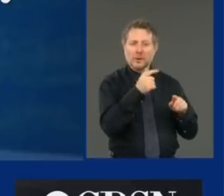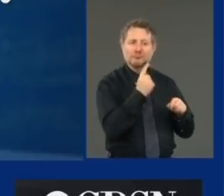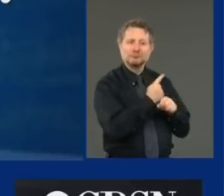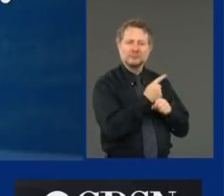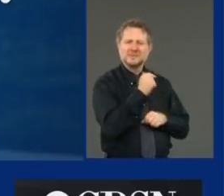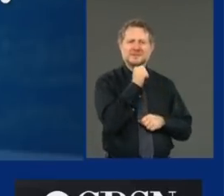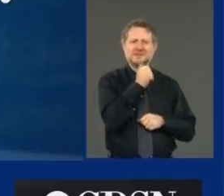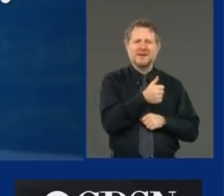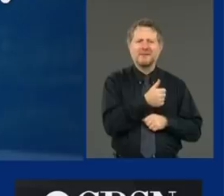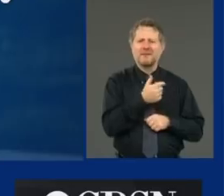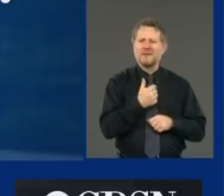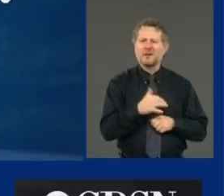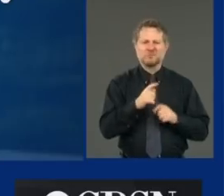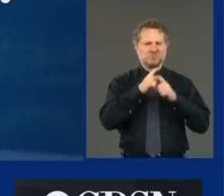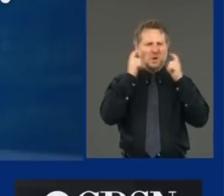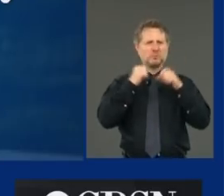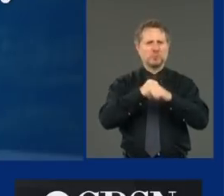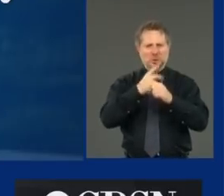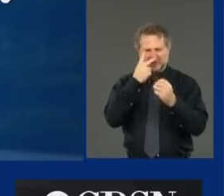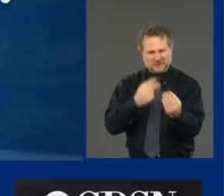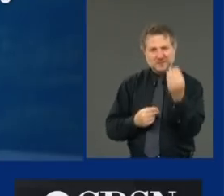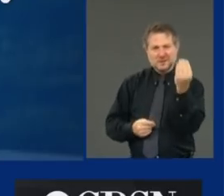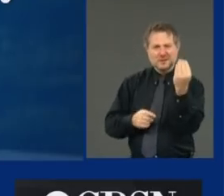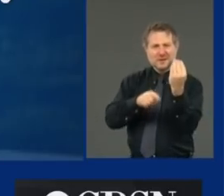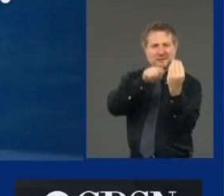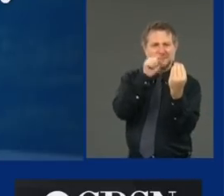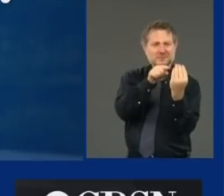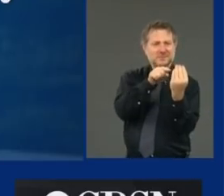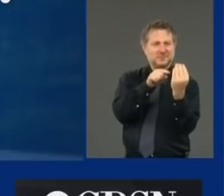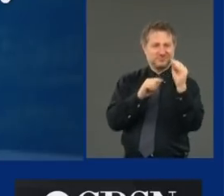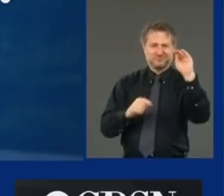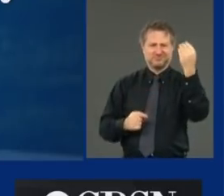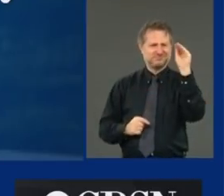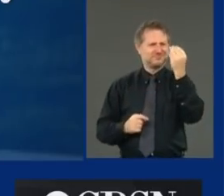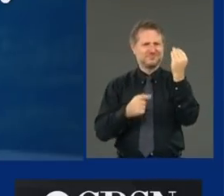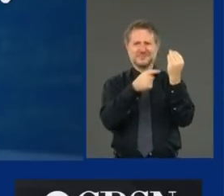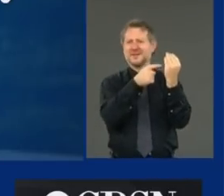HOW CAN THAT POSSIBLY BE? BECAUSE THEY WEAR THE MASK AND